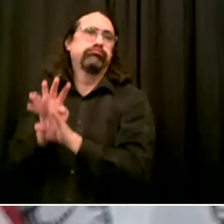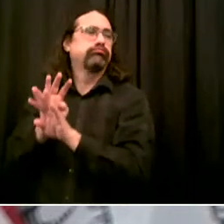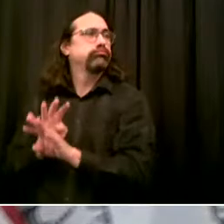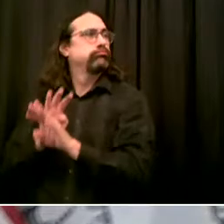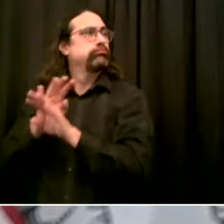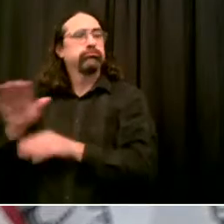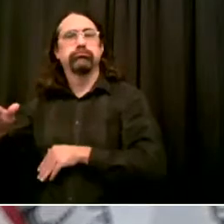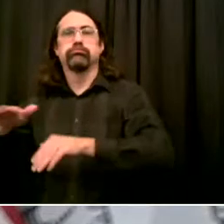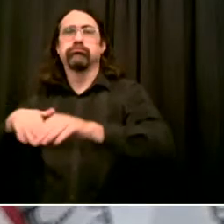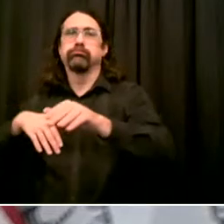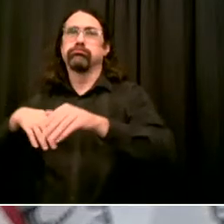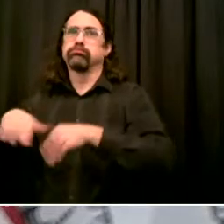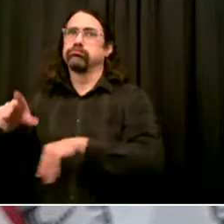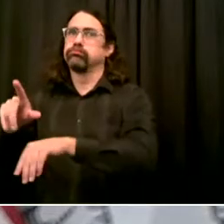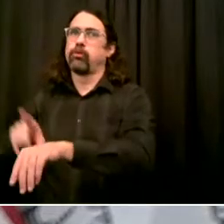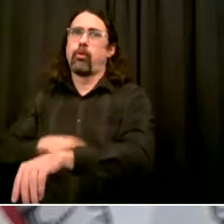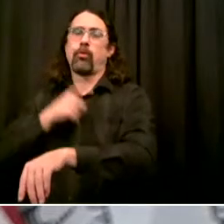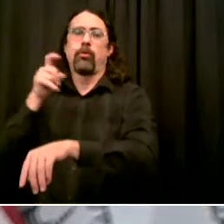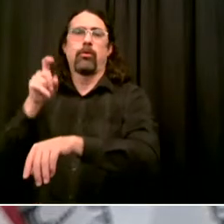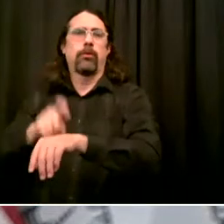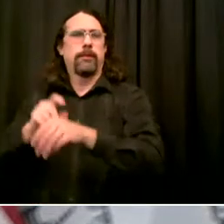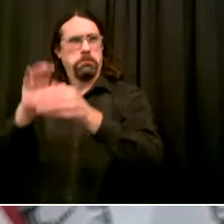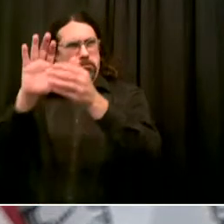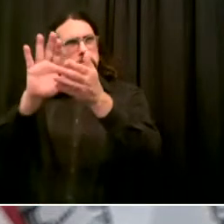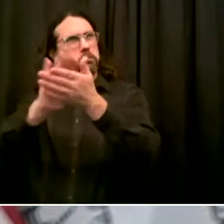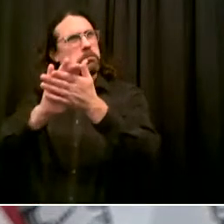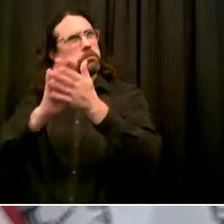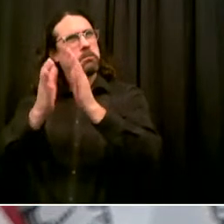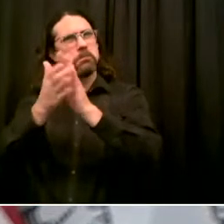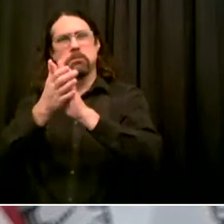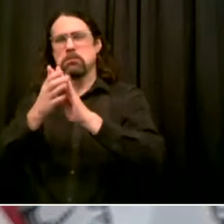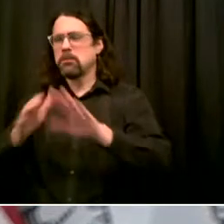ALLOL F THE SUDDEN THEY FACED